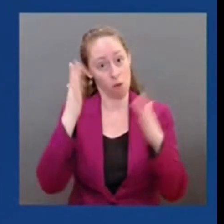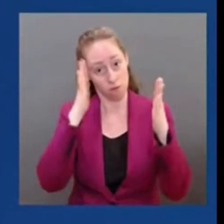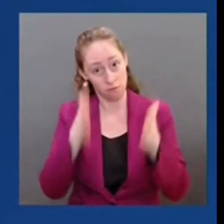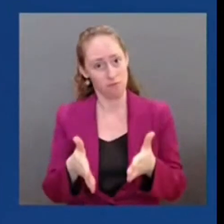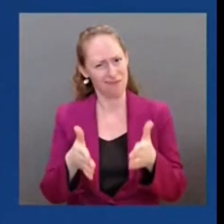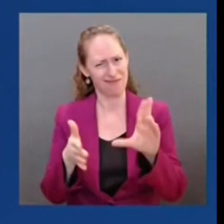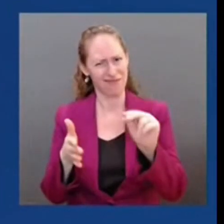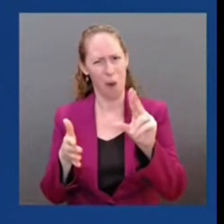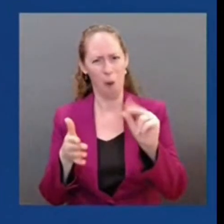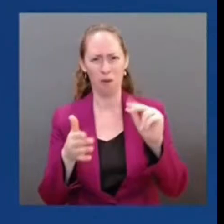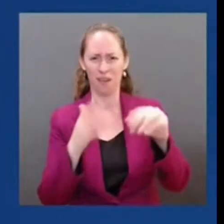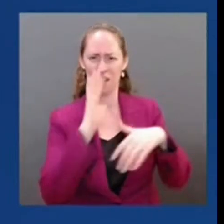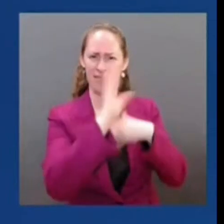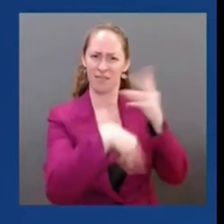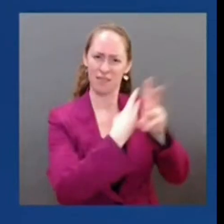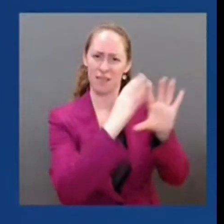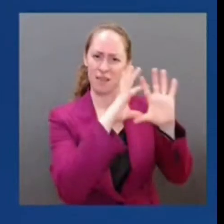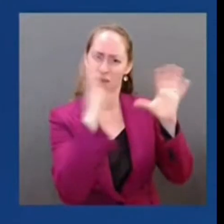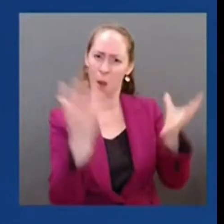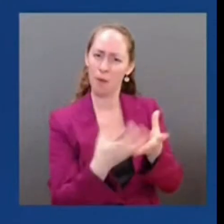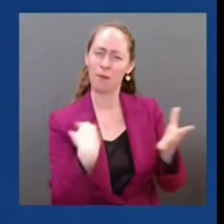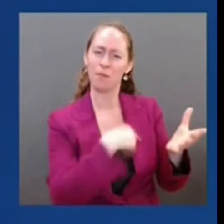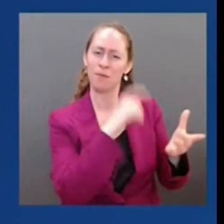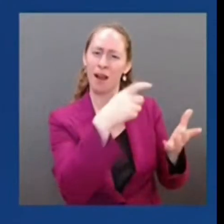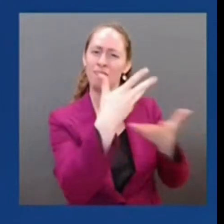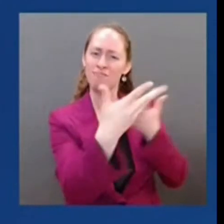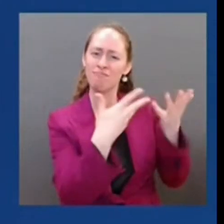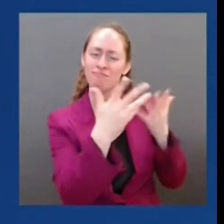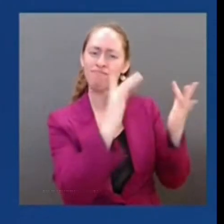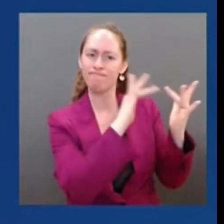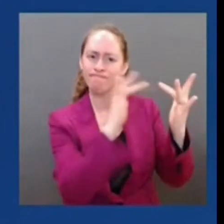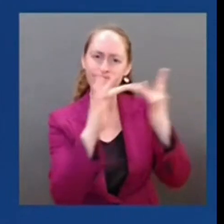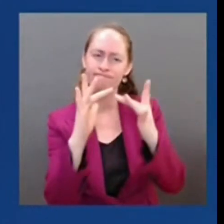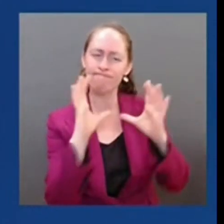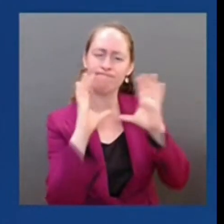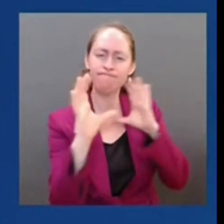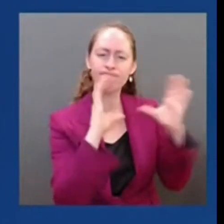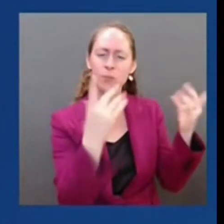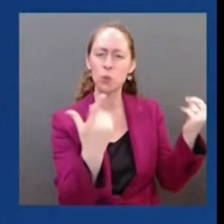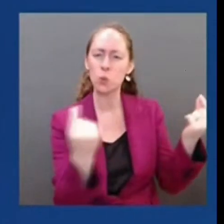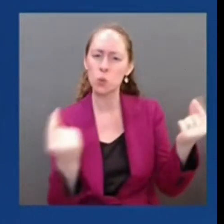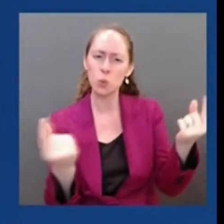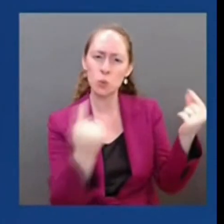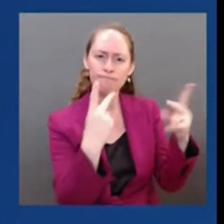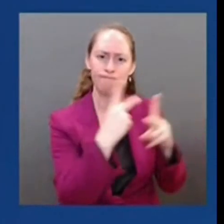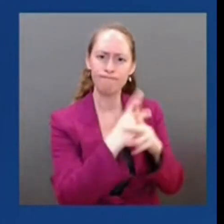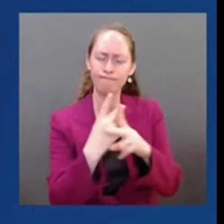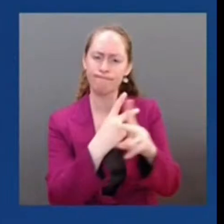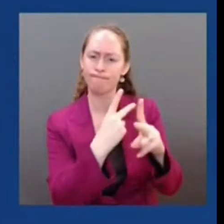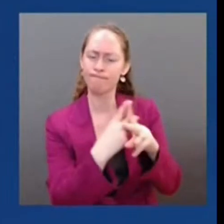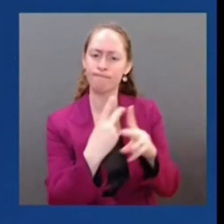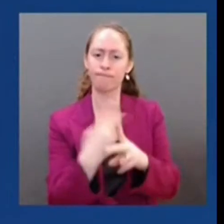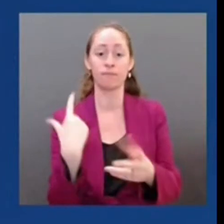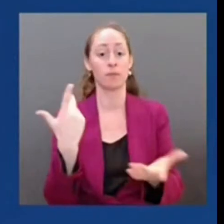STRATEGY. WE KNOW THAT THERE IS NOT A DOMESTIC ONLY STRATEGY TO A GLOBAL PANDEMIC, WE HAVE TO